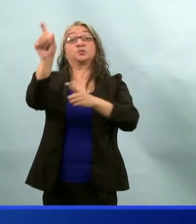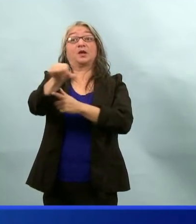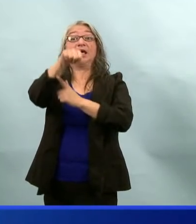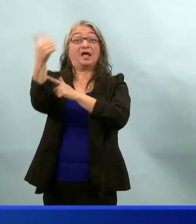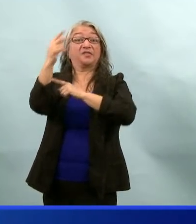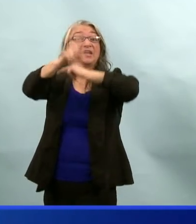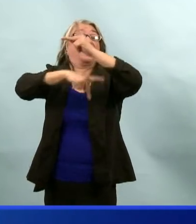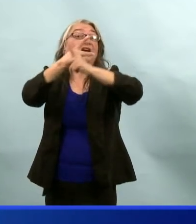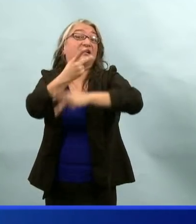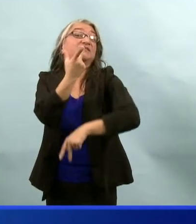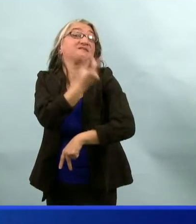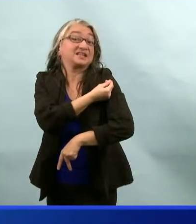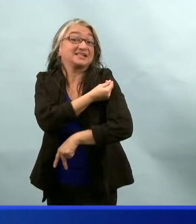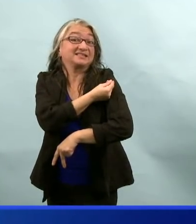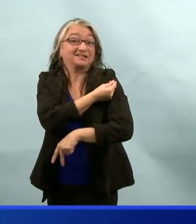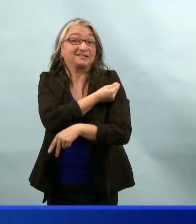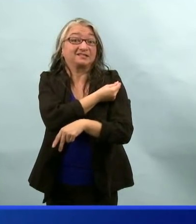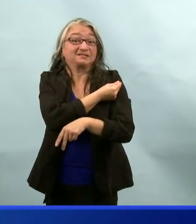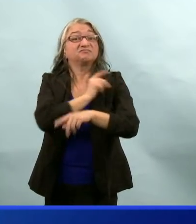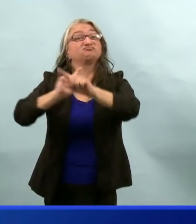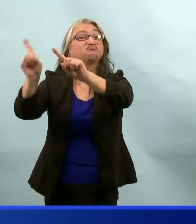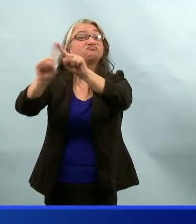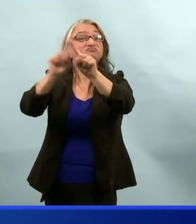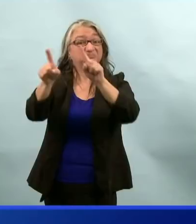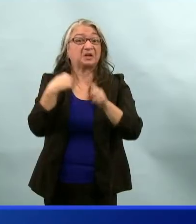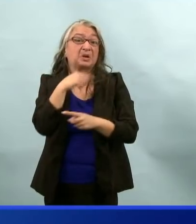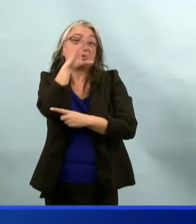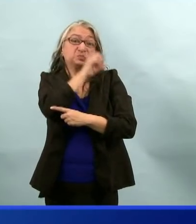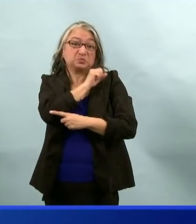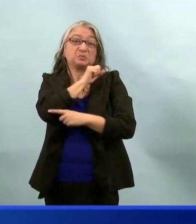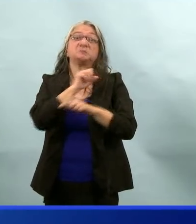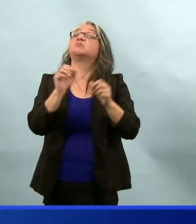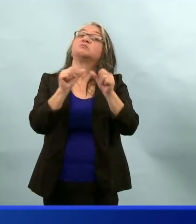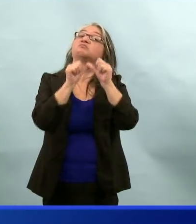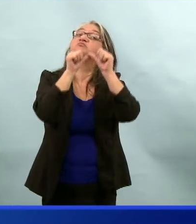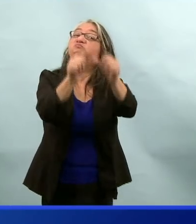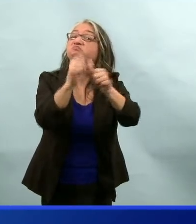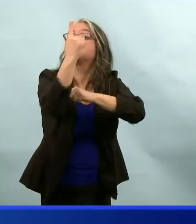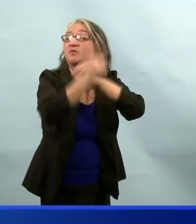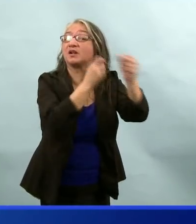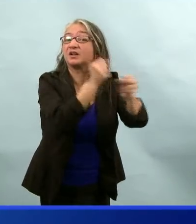booster would uh protect for around a year based on that as well as some mathematical modeling that